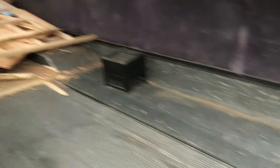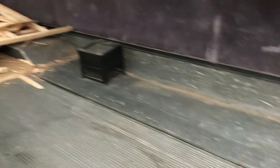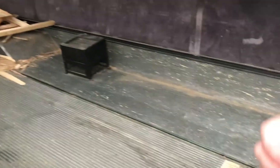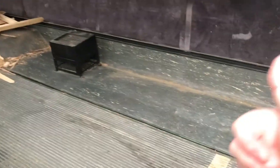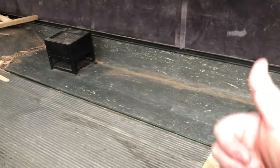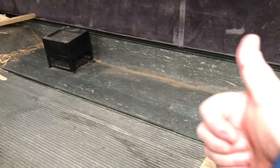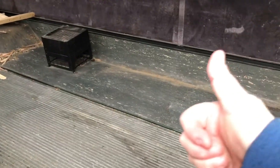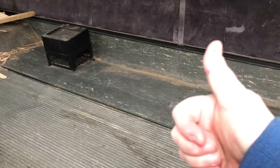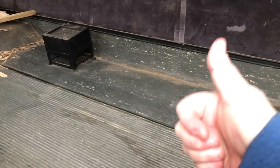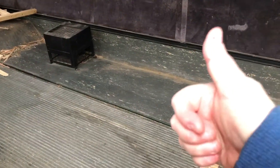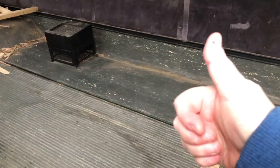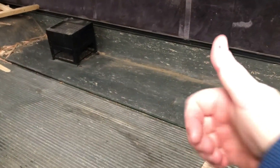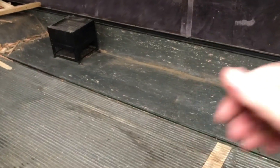Looks good.